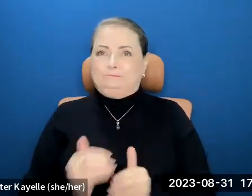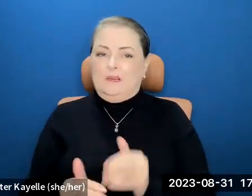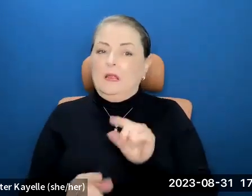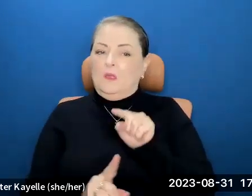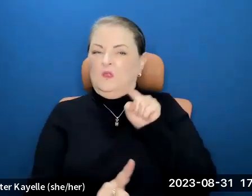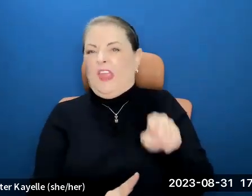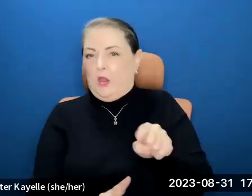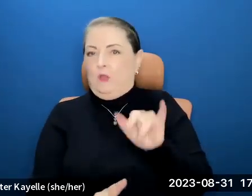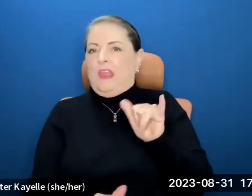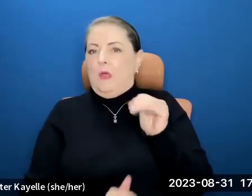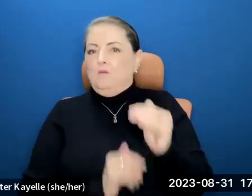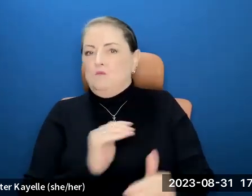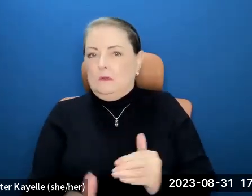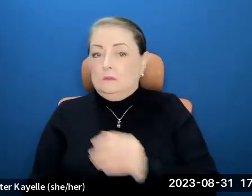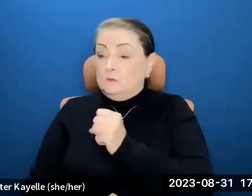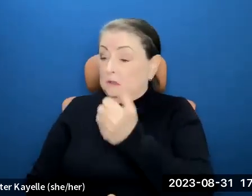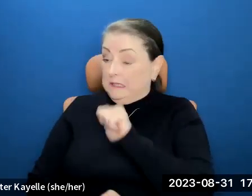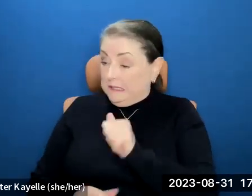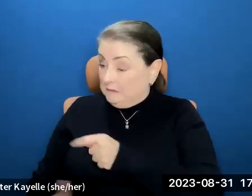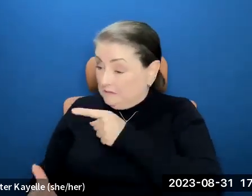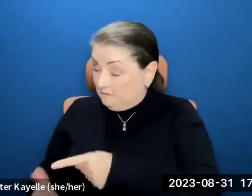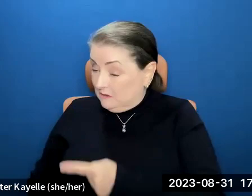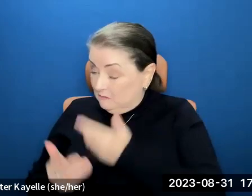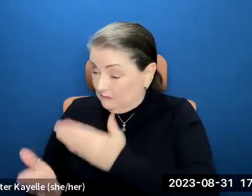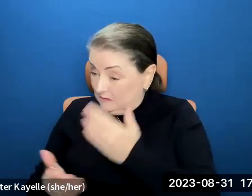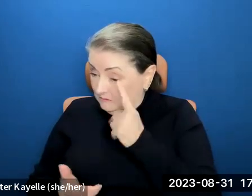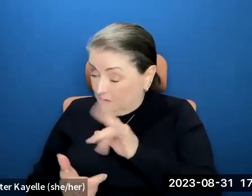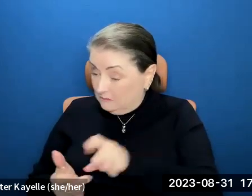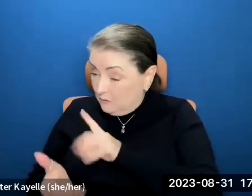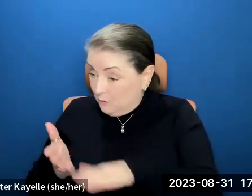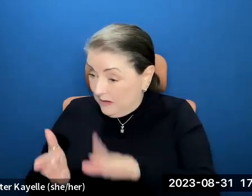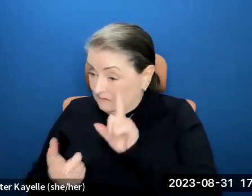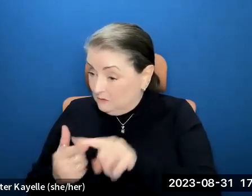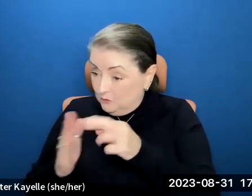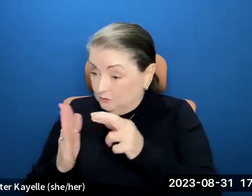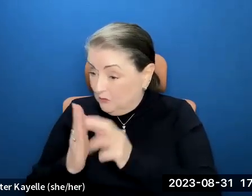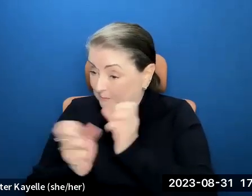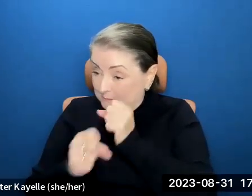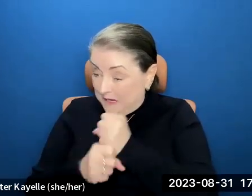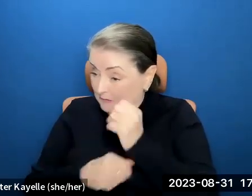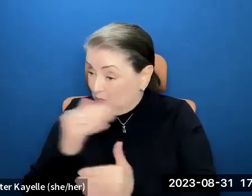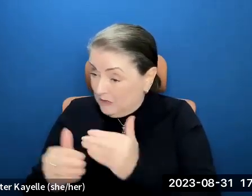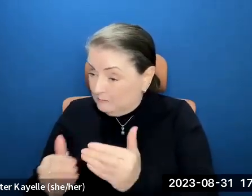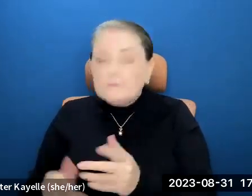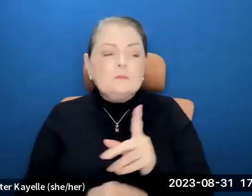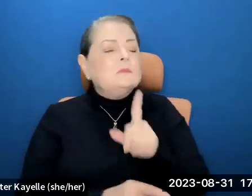should probably wait until the rulemaking process yeah you would absolutely have